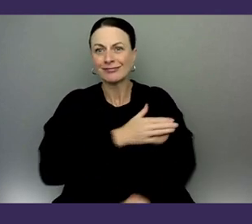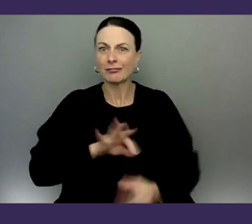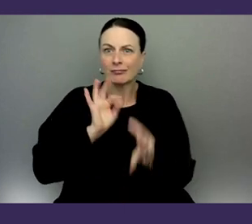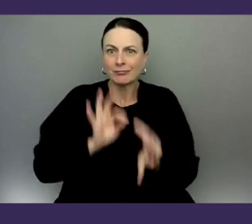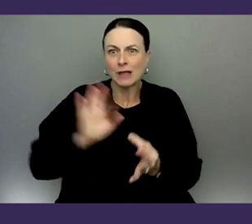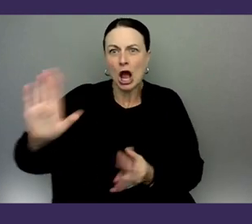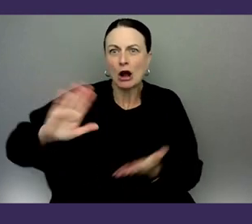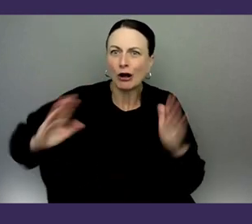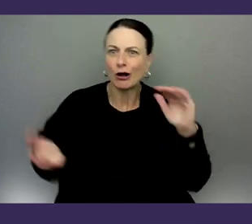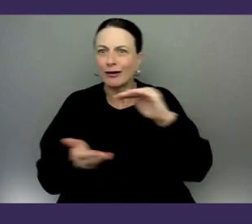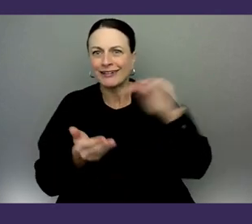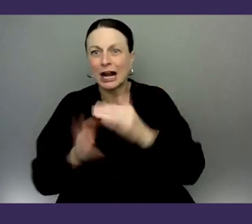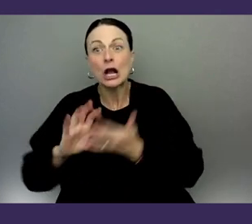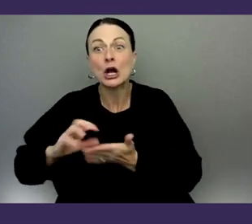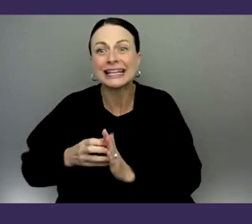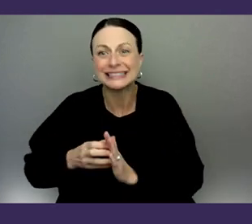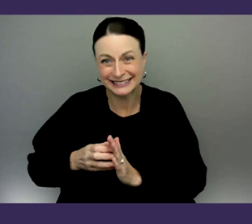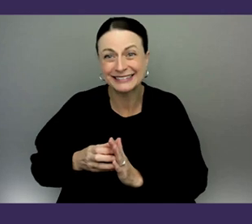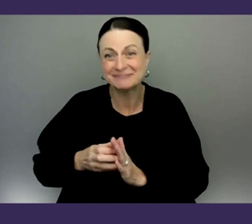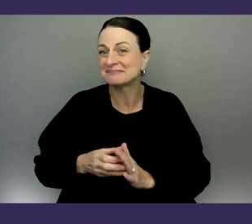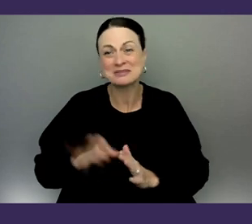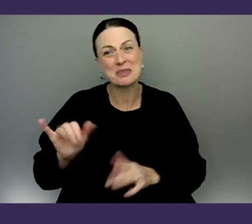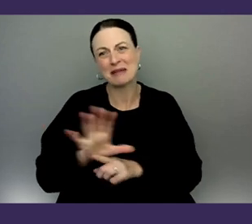So that was an incredible time.